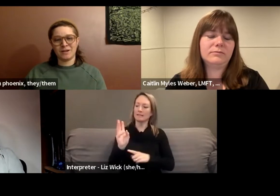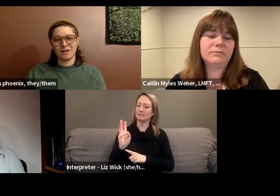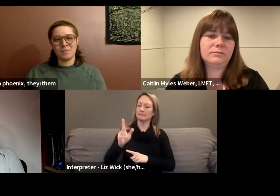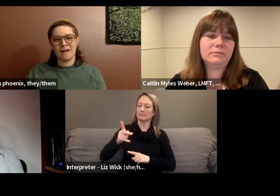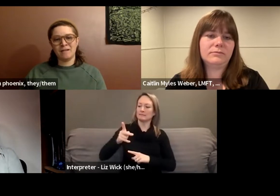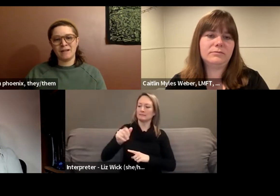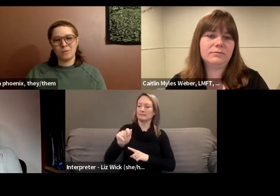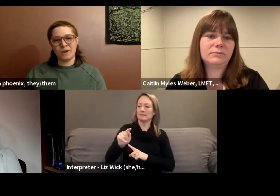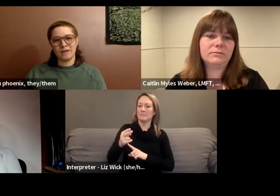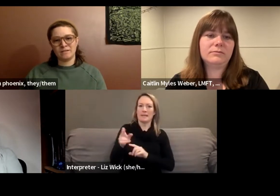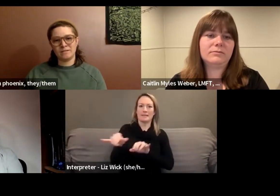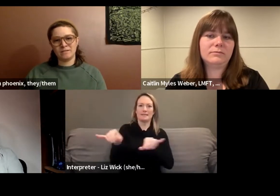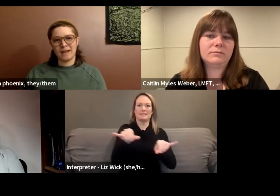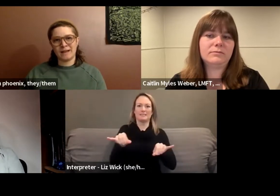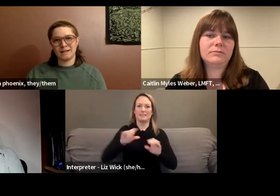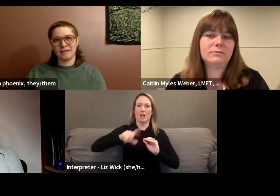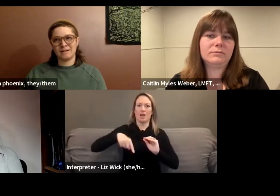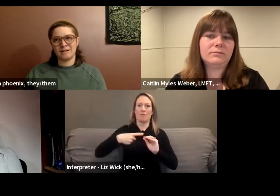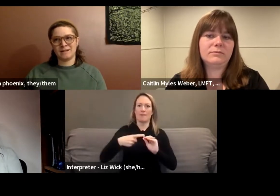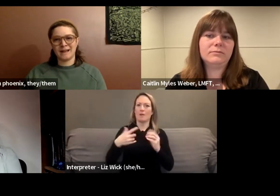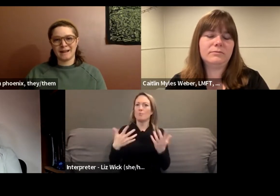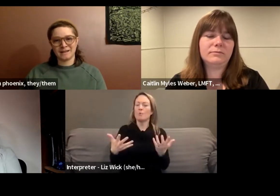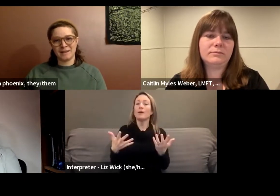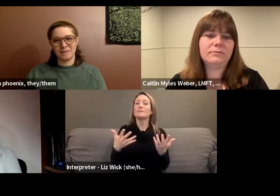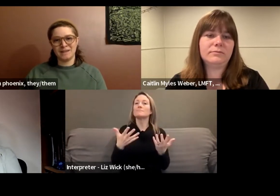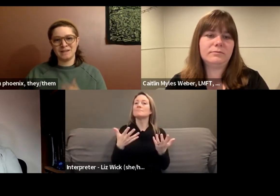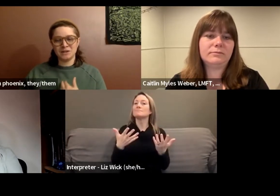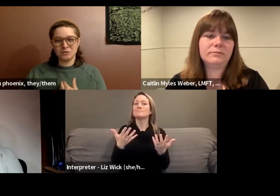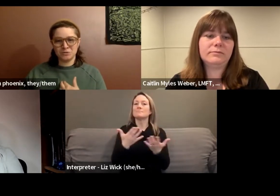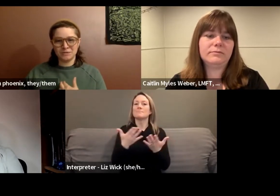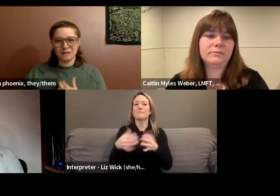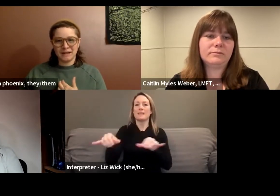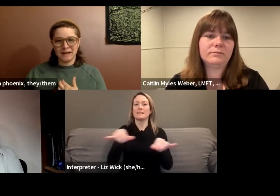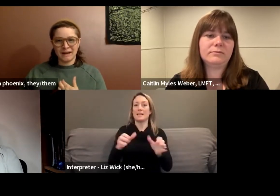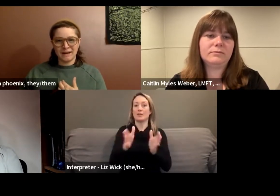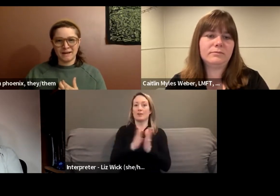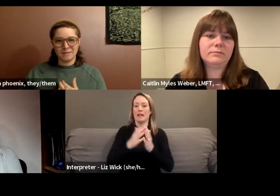are about and what that standard is asking me to do.